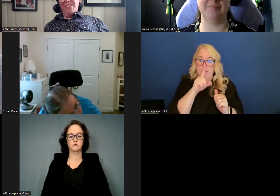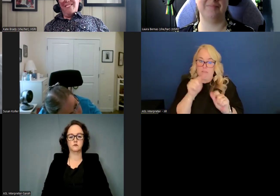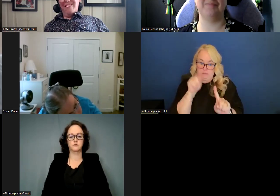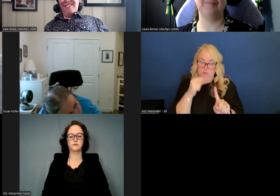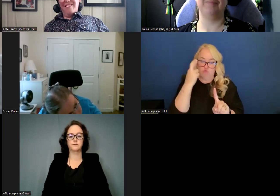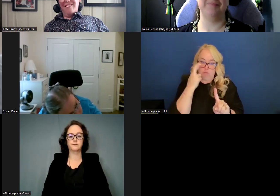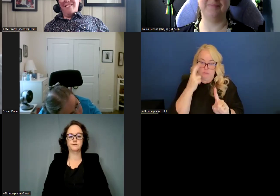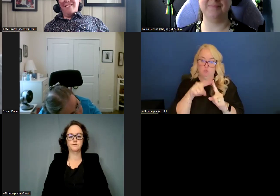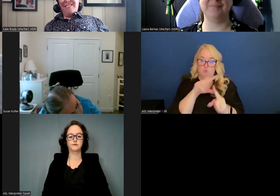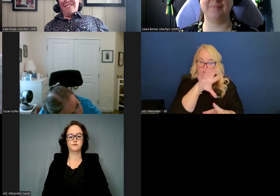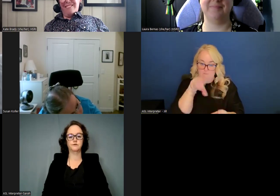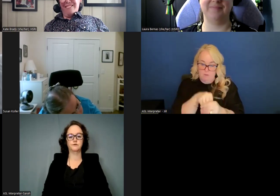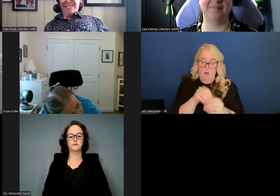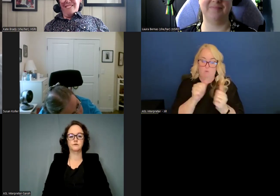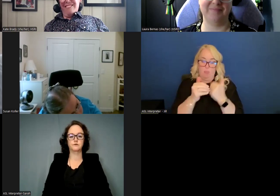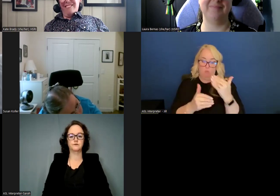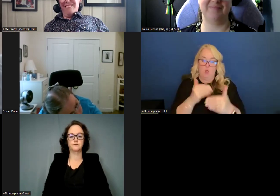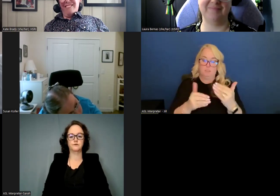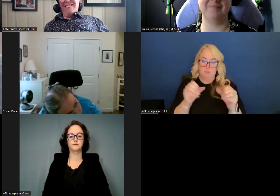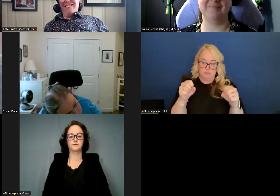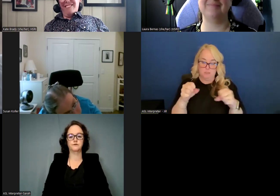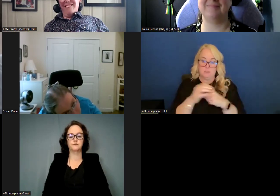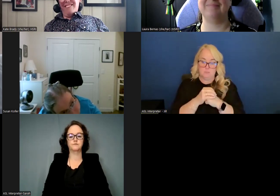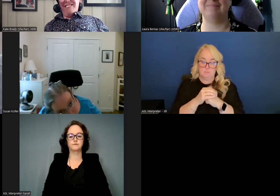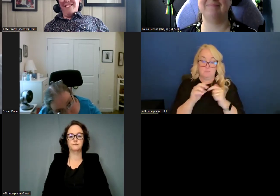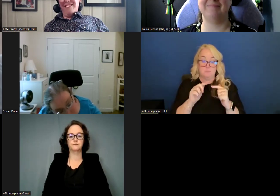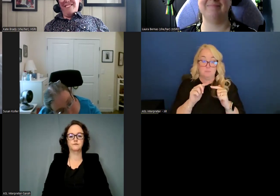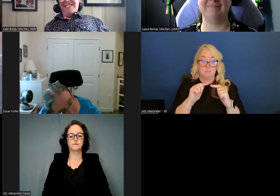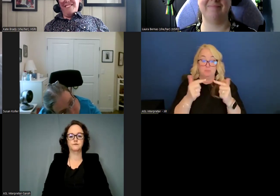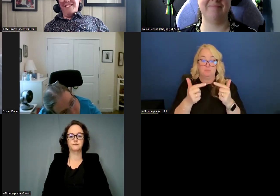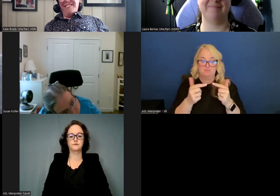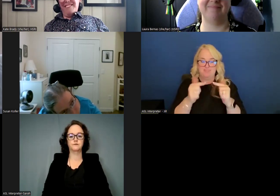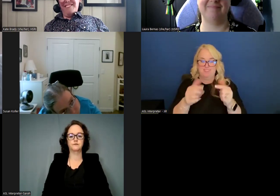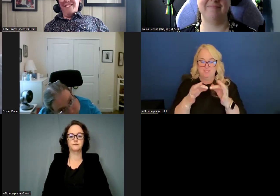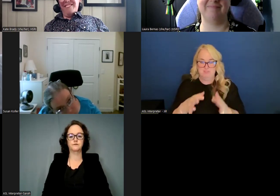get involved in this process. So, if you don't speak up, it